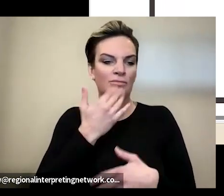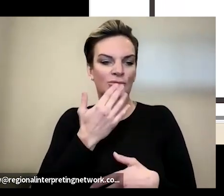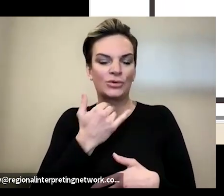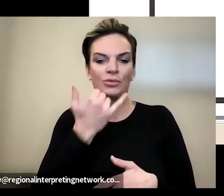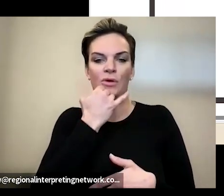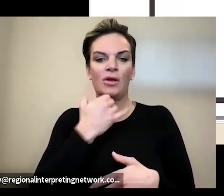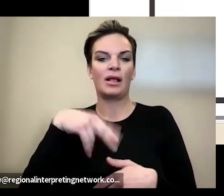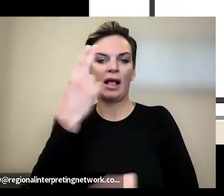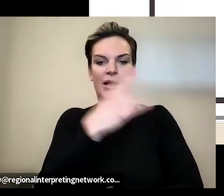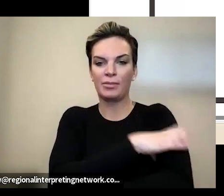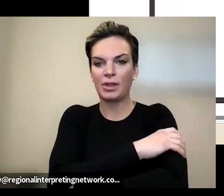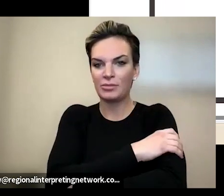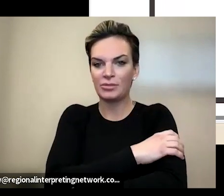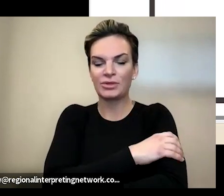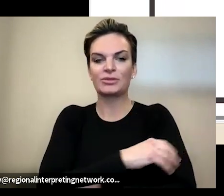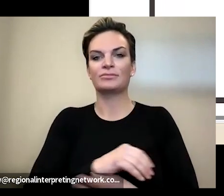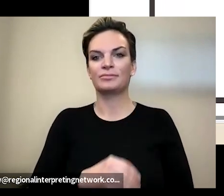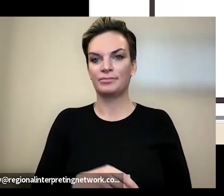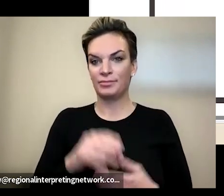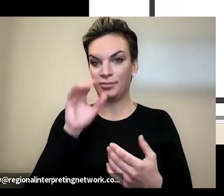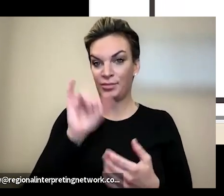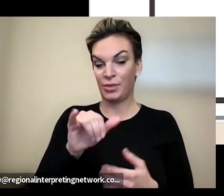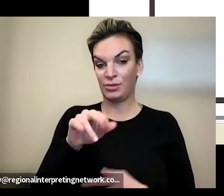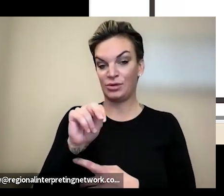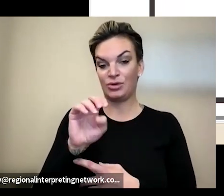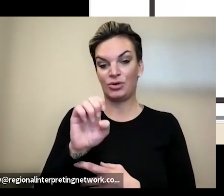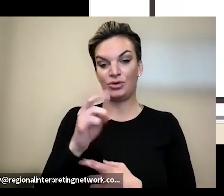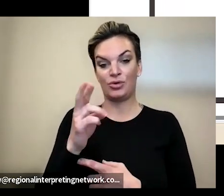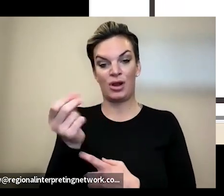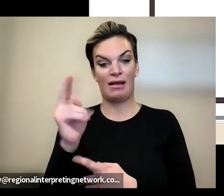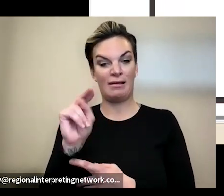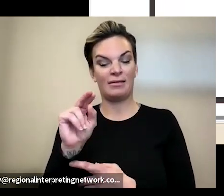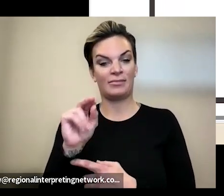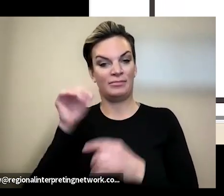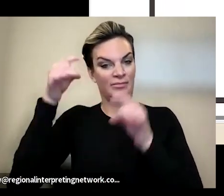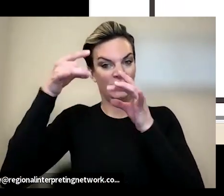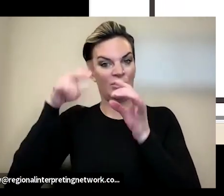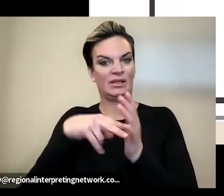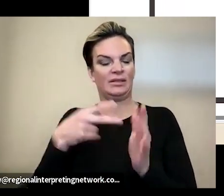blood pressure, anything like that, those neurons are going to go, "Oh no! Crisis! We have to do our